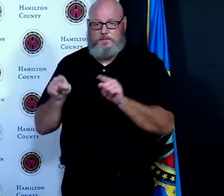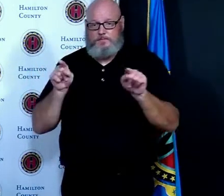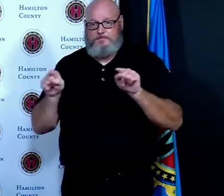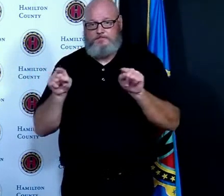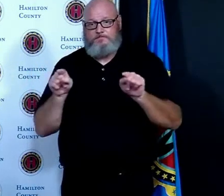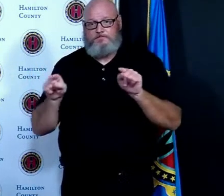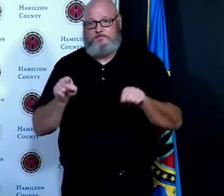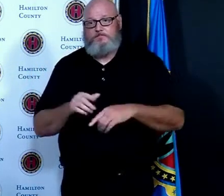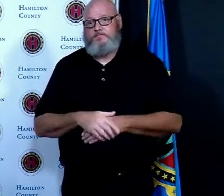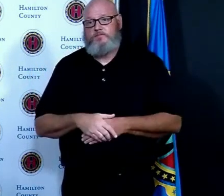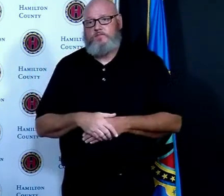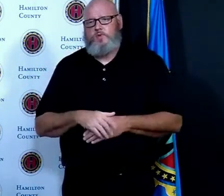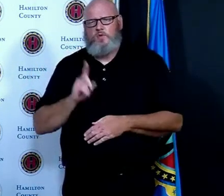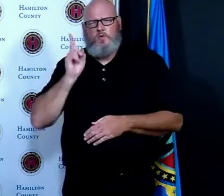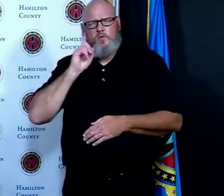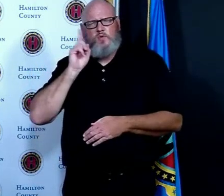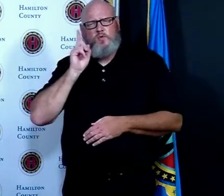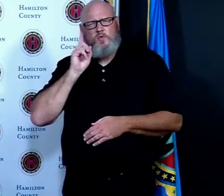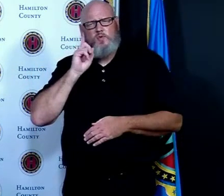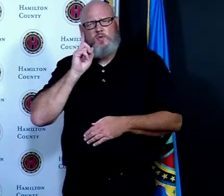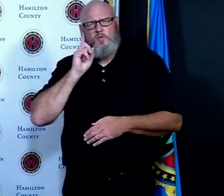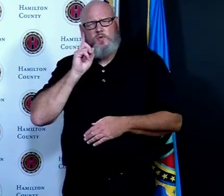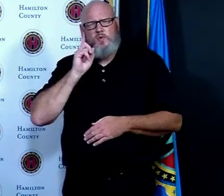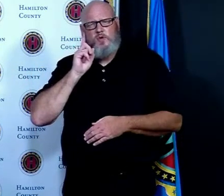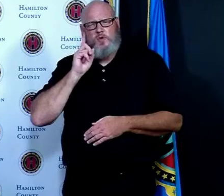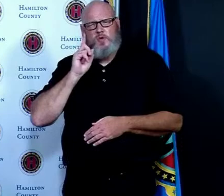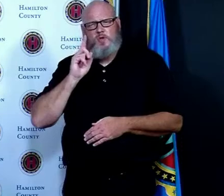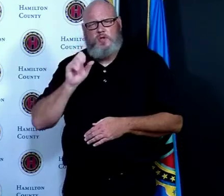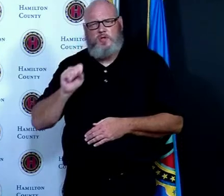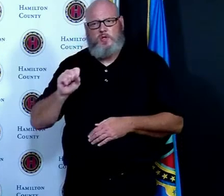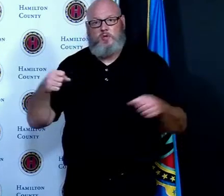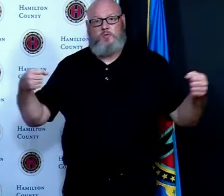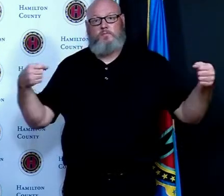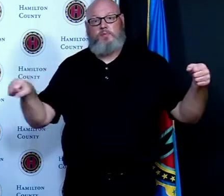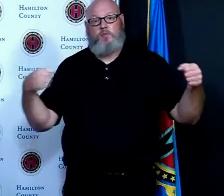rally in South Dakota really did turn into the super spreader event that had been predicted